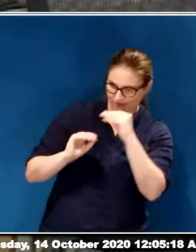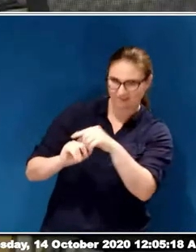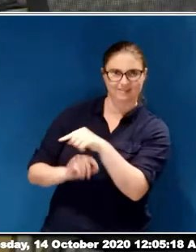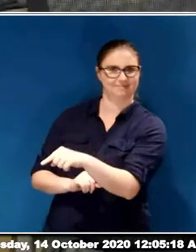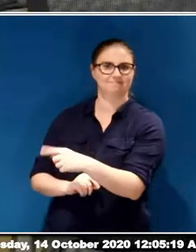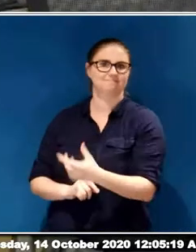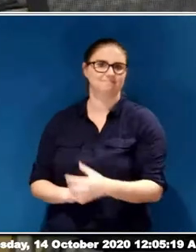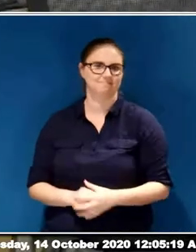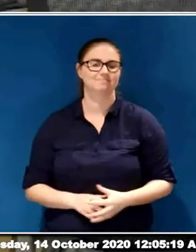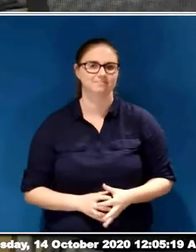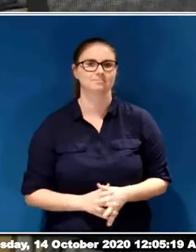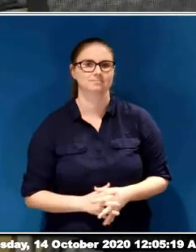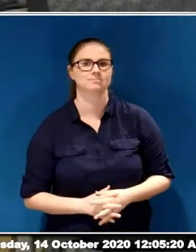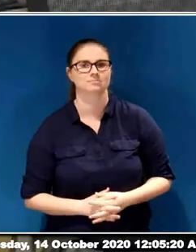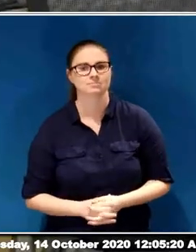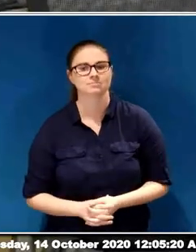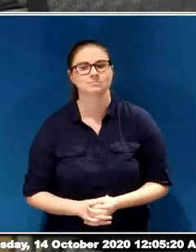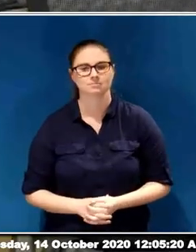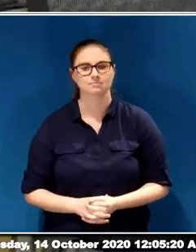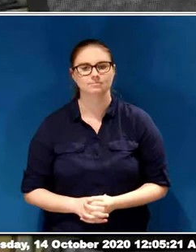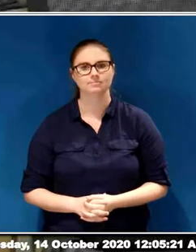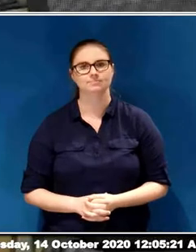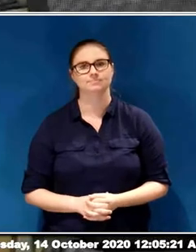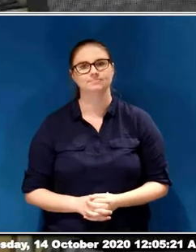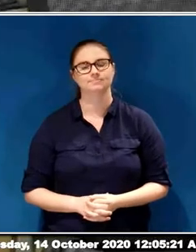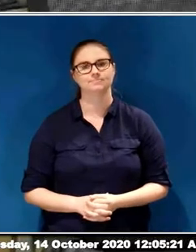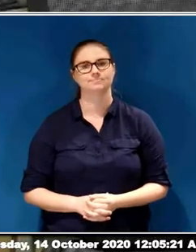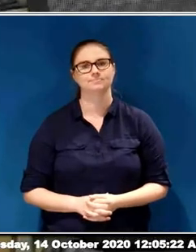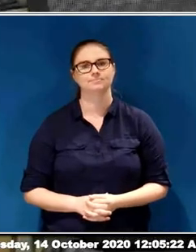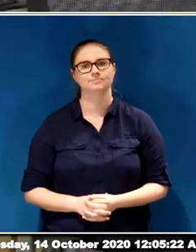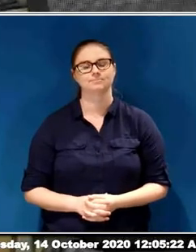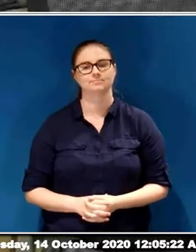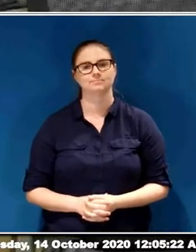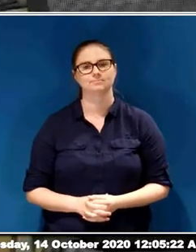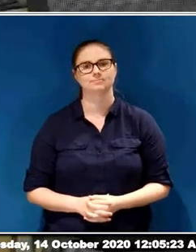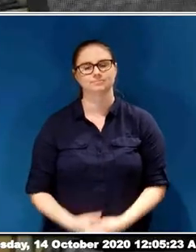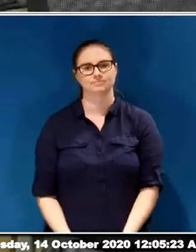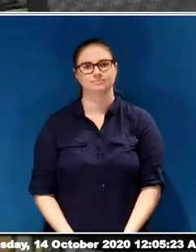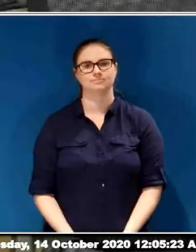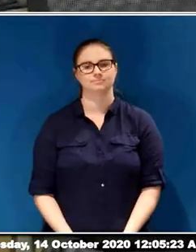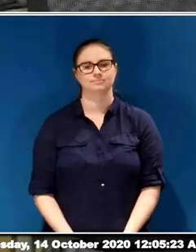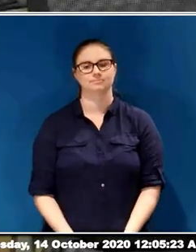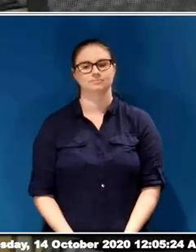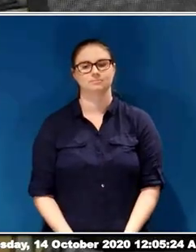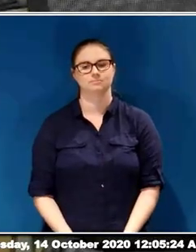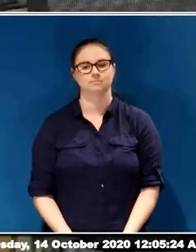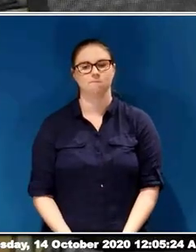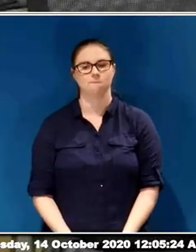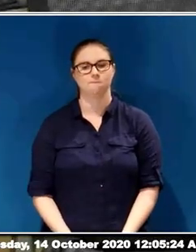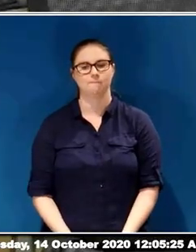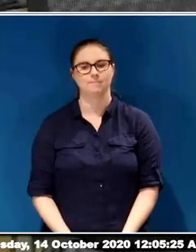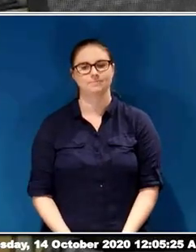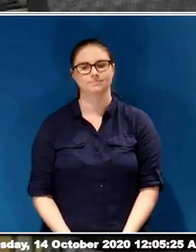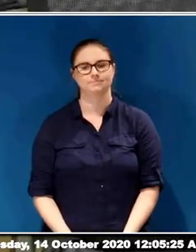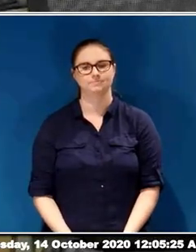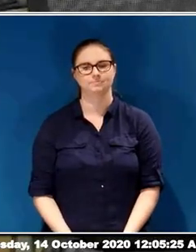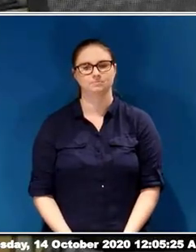Now, Dr de Bruin, I've just been noted to slow down myself a little bit in some